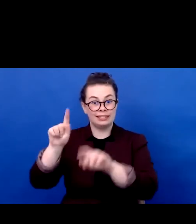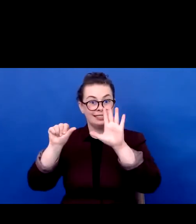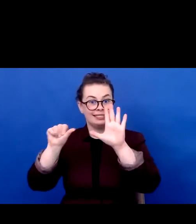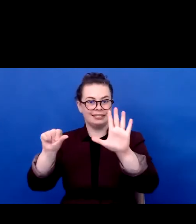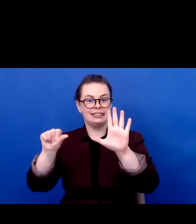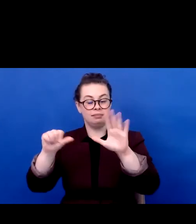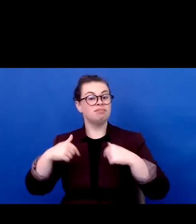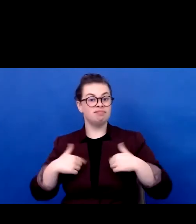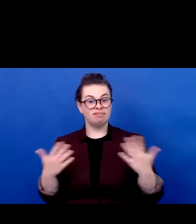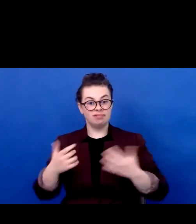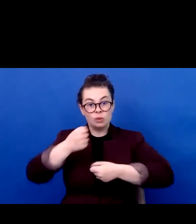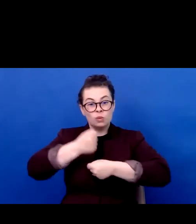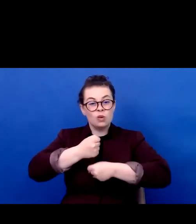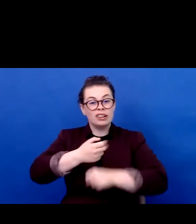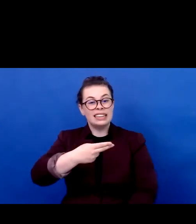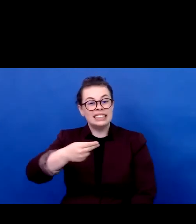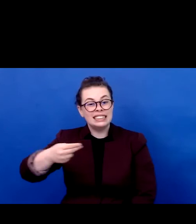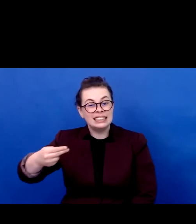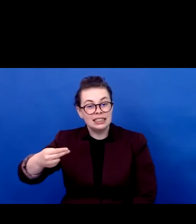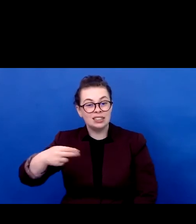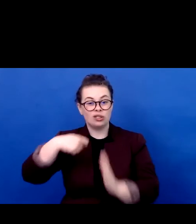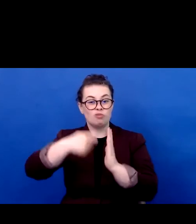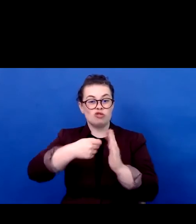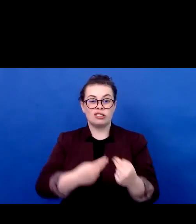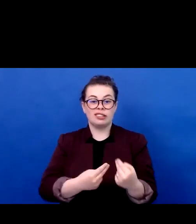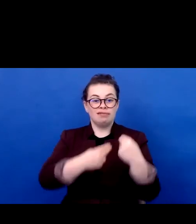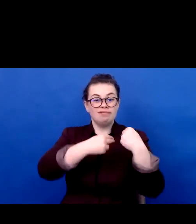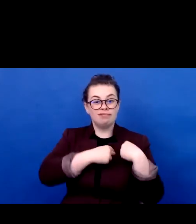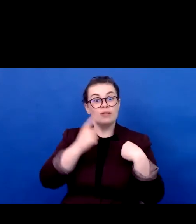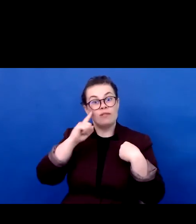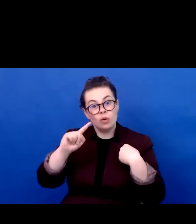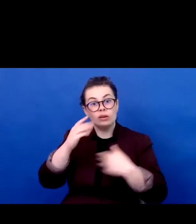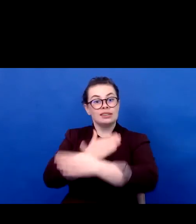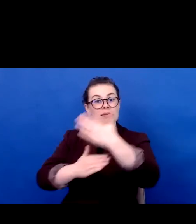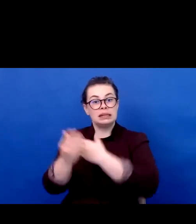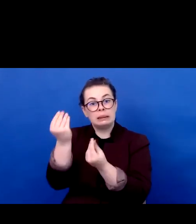for indonesia for disability right advocacy fund and disability that funds i have been